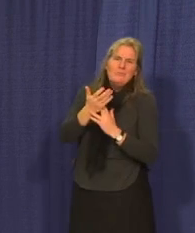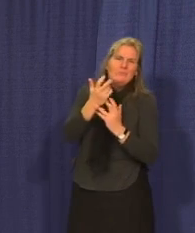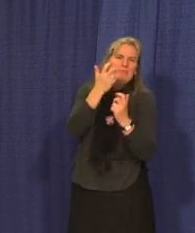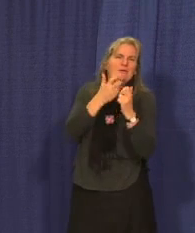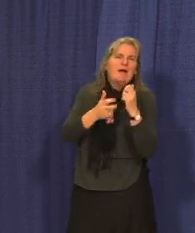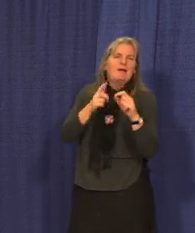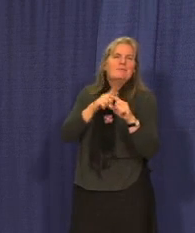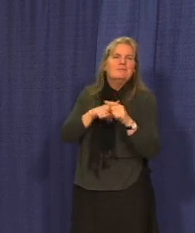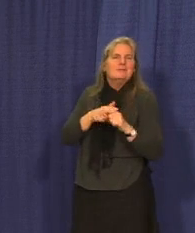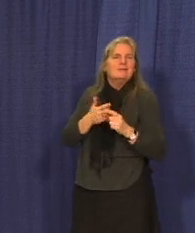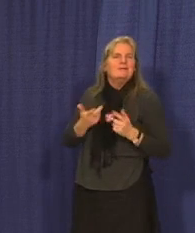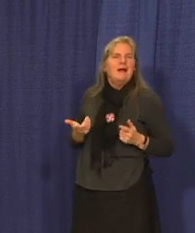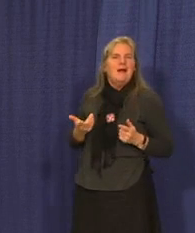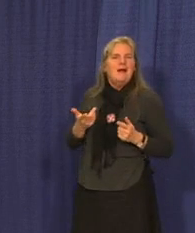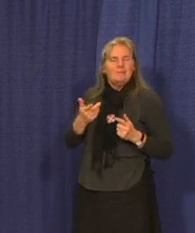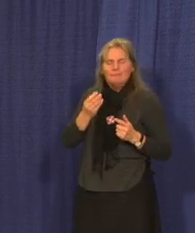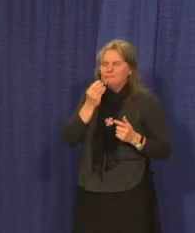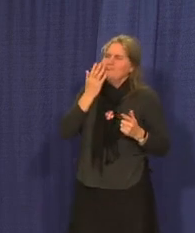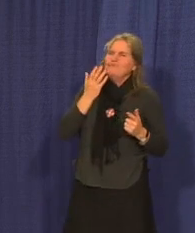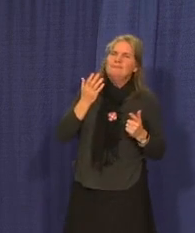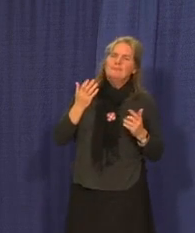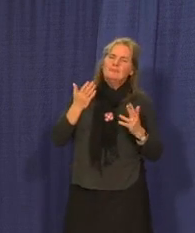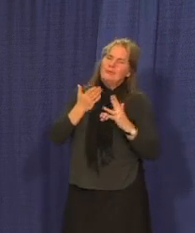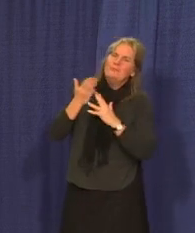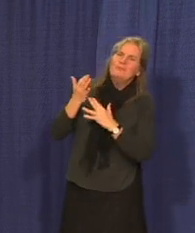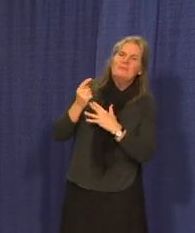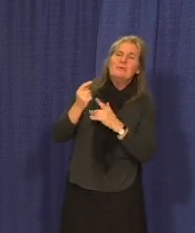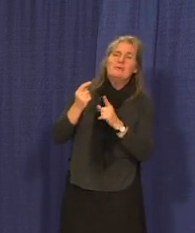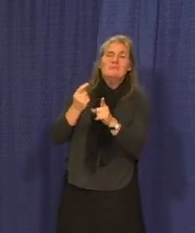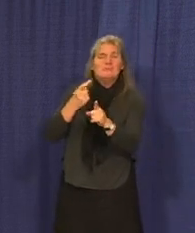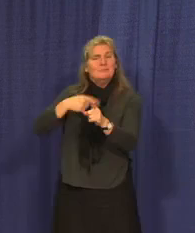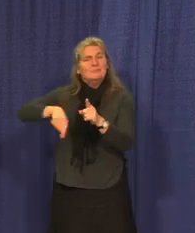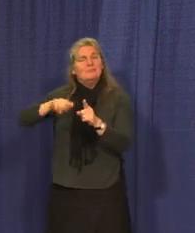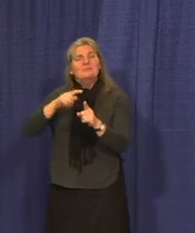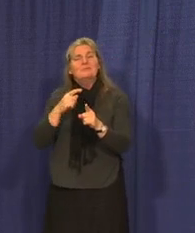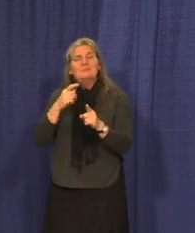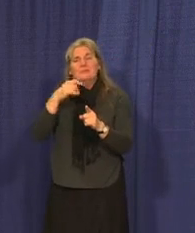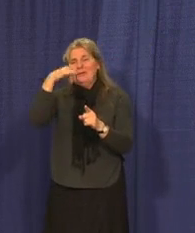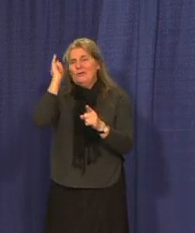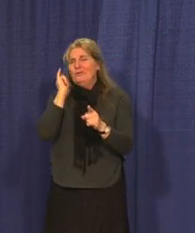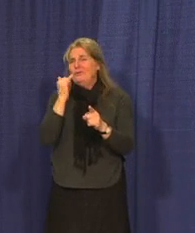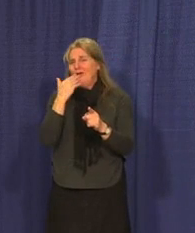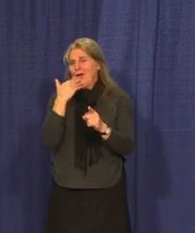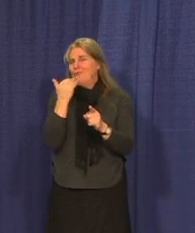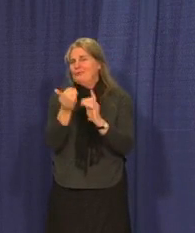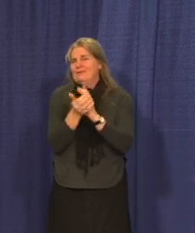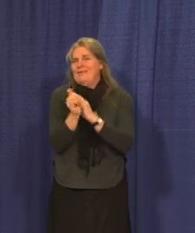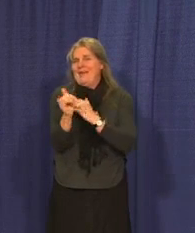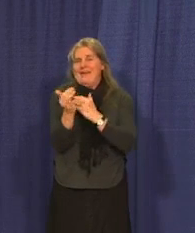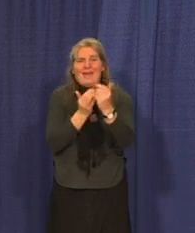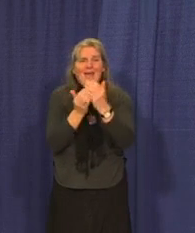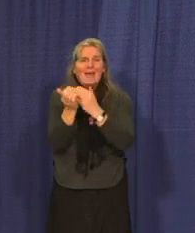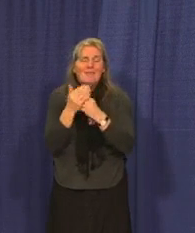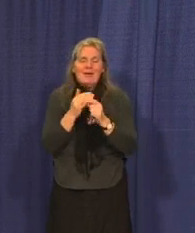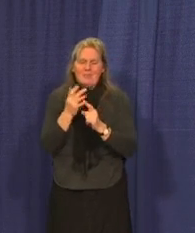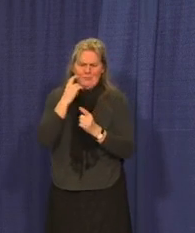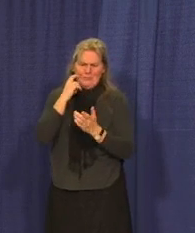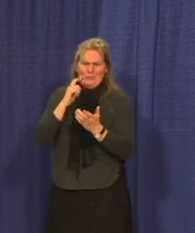being able to be resilient in the face of adversity, and that is something that Yukoners do anyway.